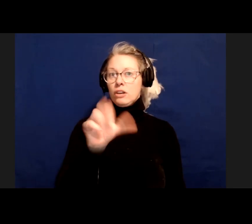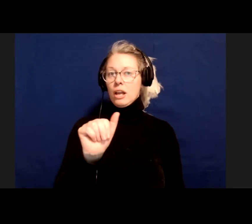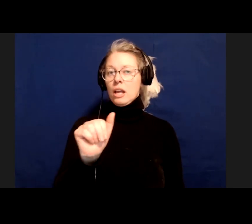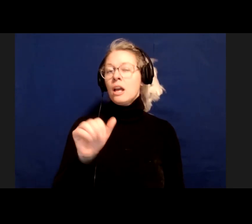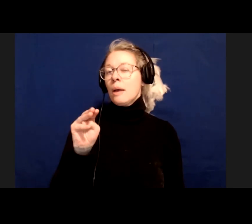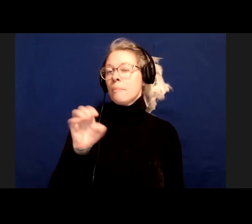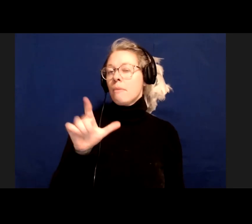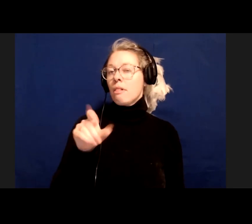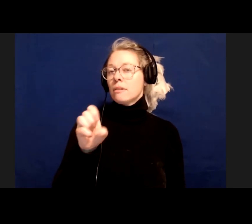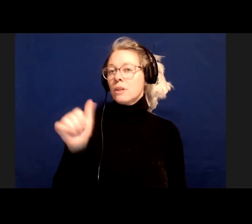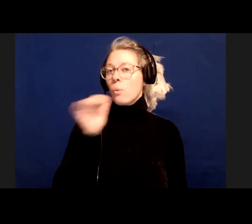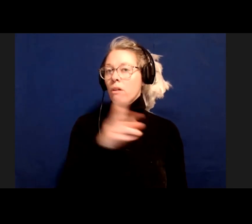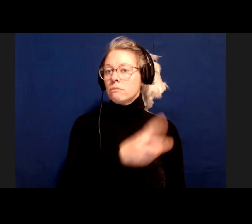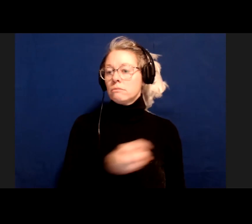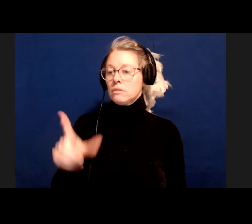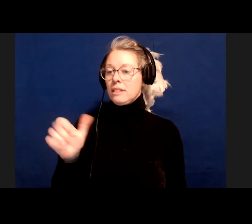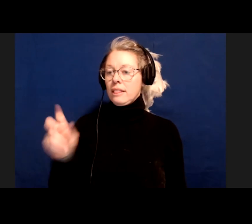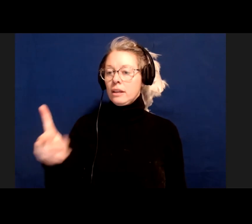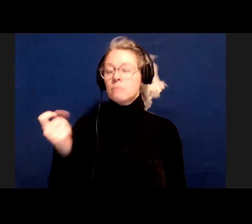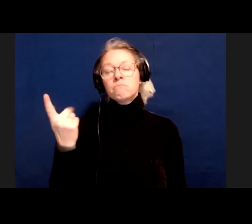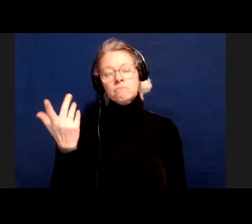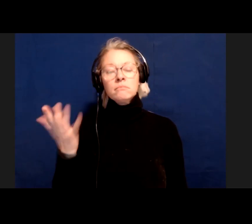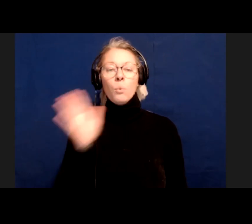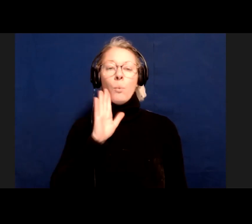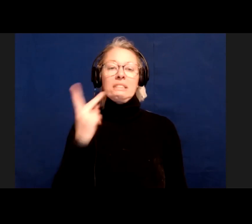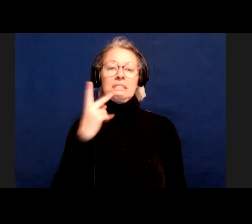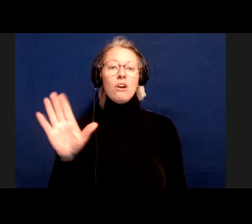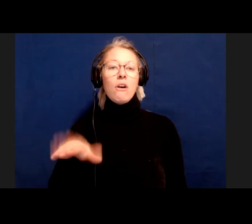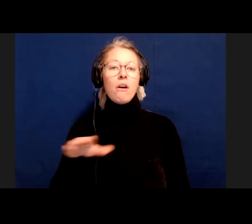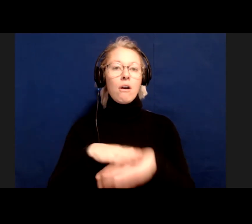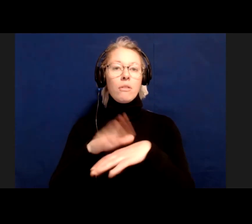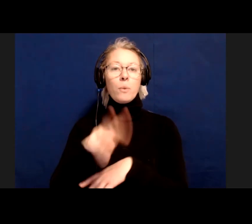at calgaryartsdevelopment.com so you can find it there along with the publication about